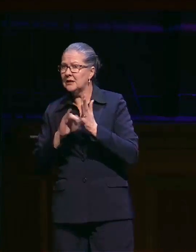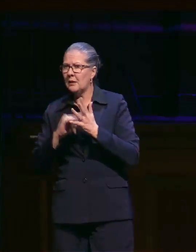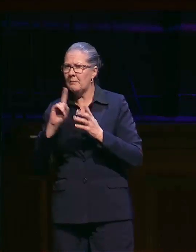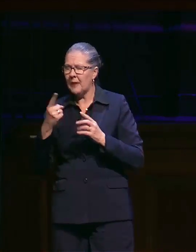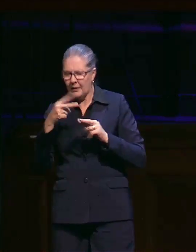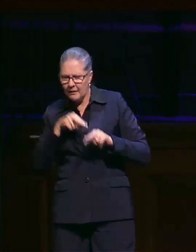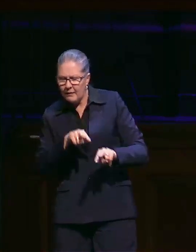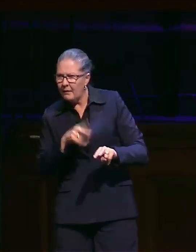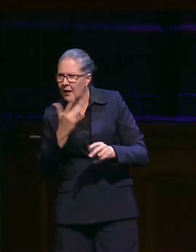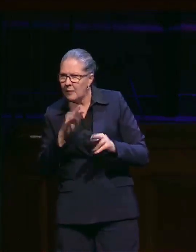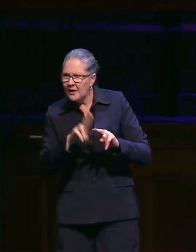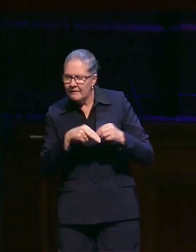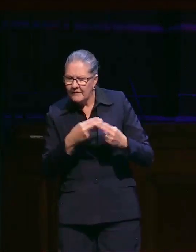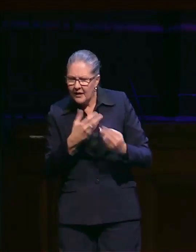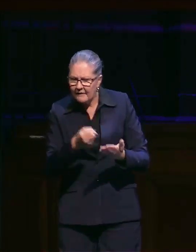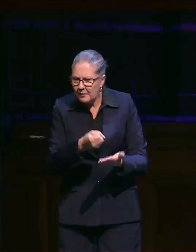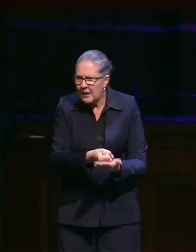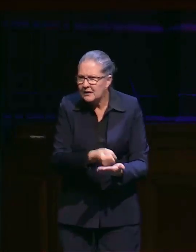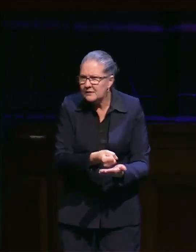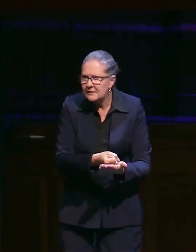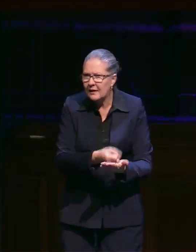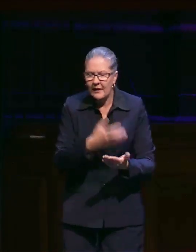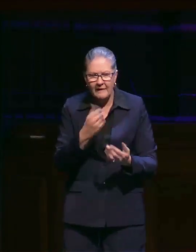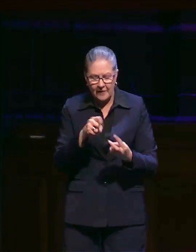many families like the basics like having a couple of pairs of shoes for